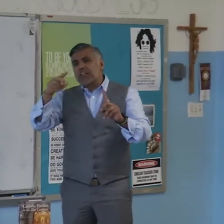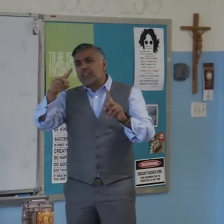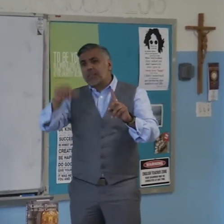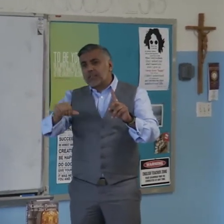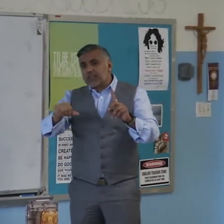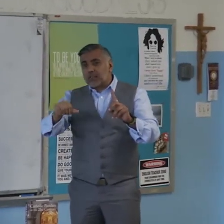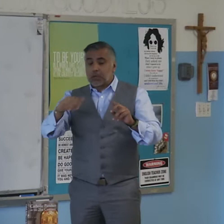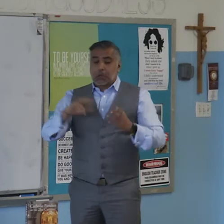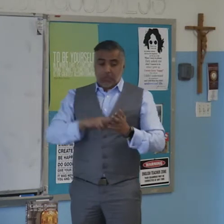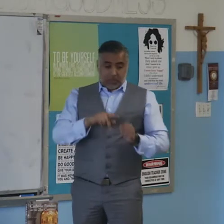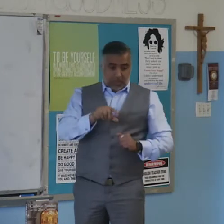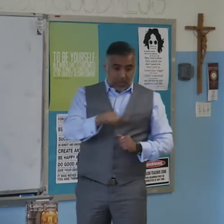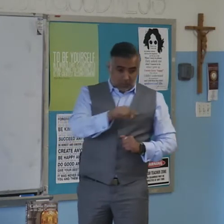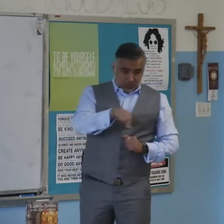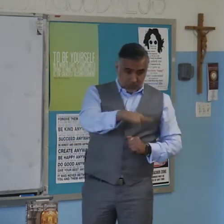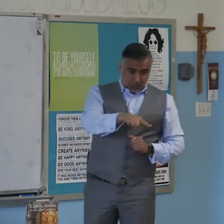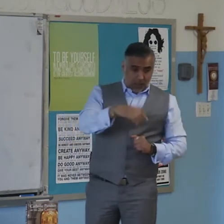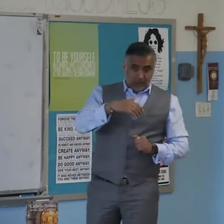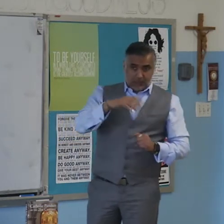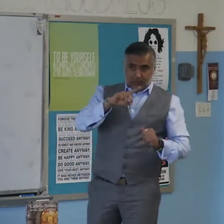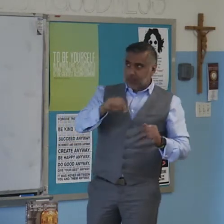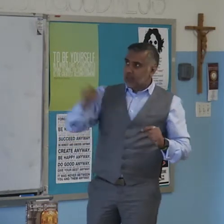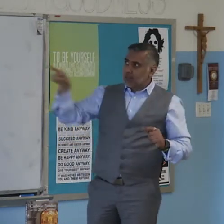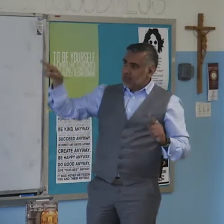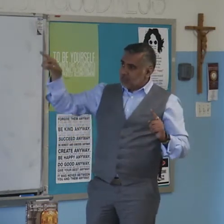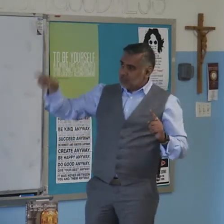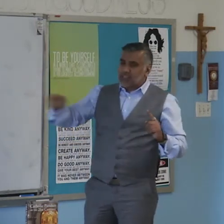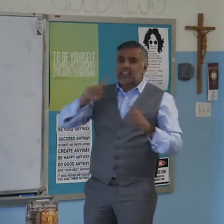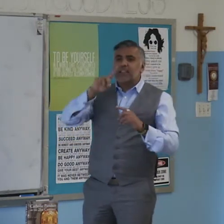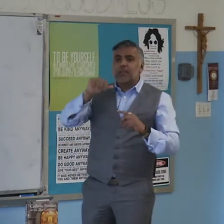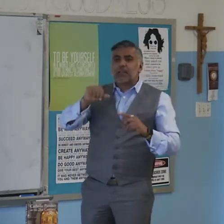members of your parish; here, so aging-related was pretty much universal - chronic